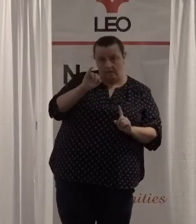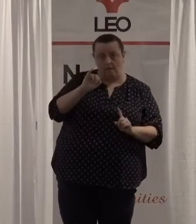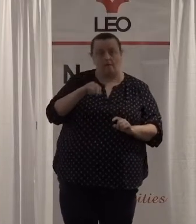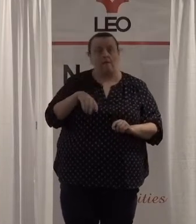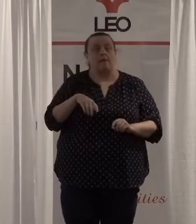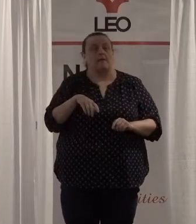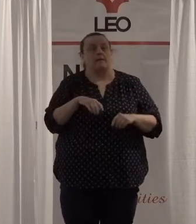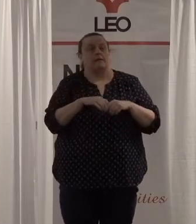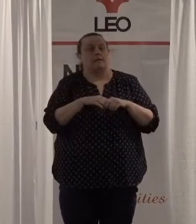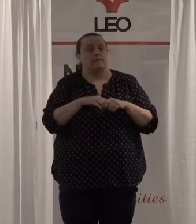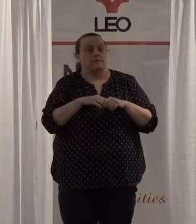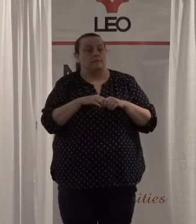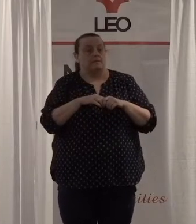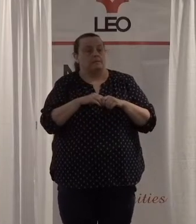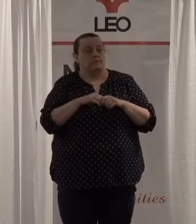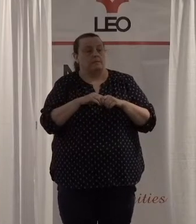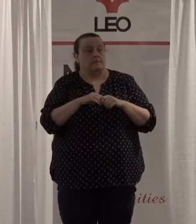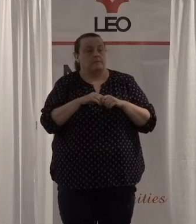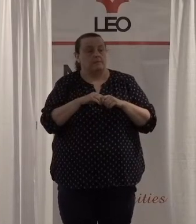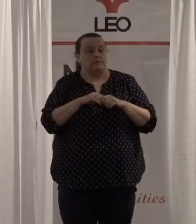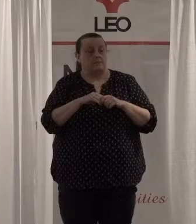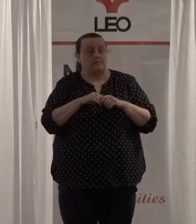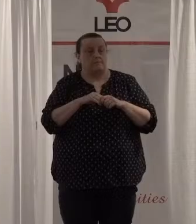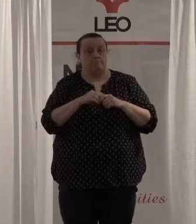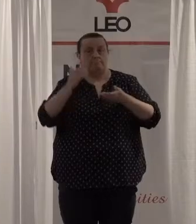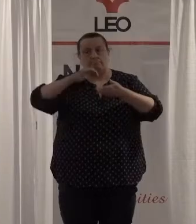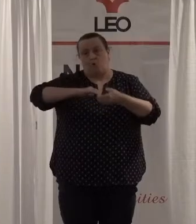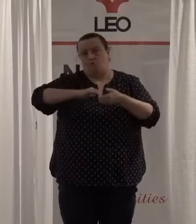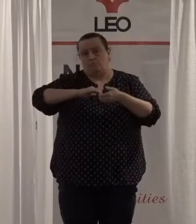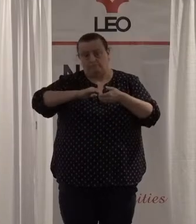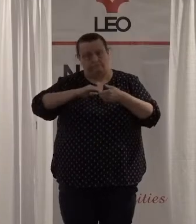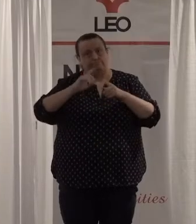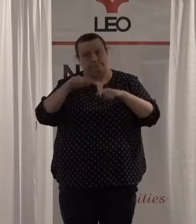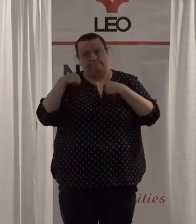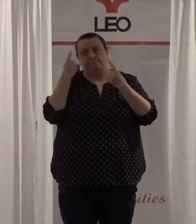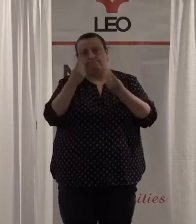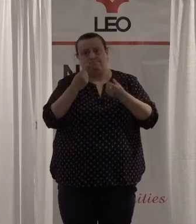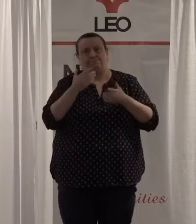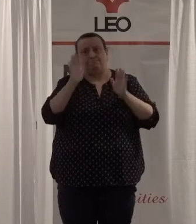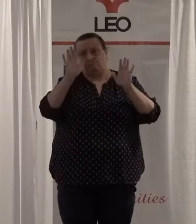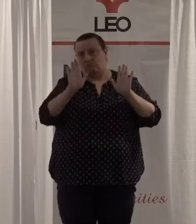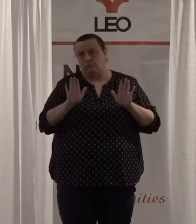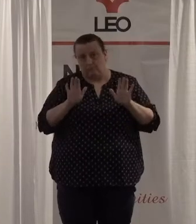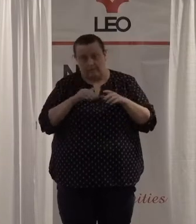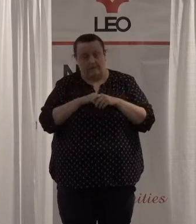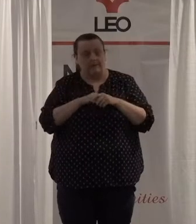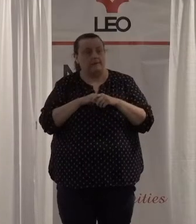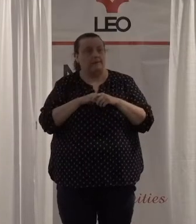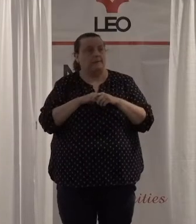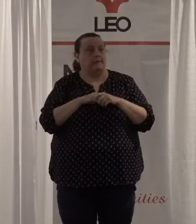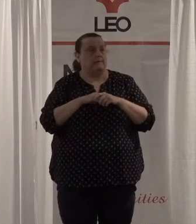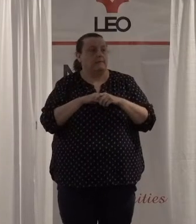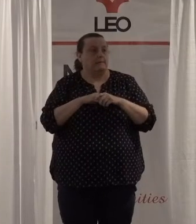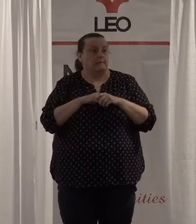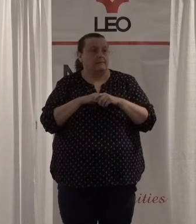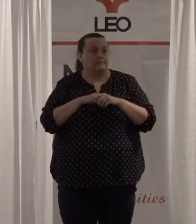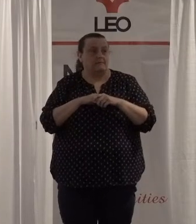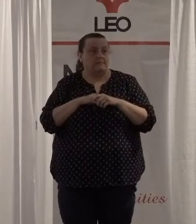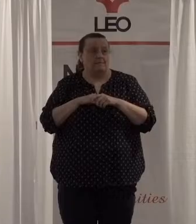AND THIS IS A GREAT PARTNERSHIP THAT THE TWO HAVE, SO WE CERTAINLY APPRECIATE THAT.